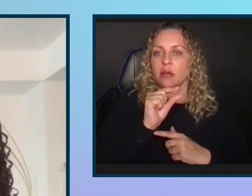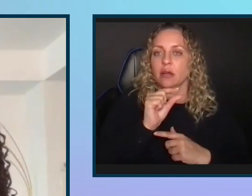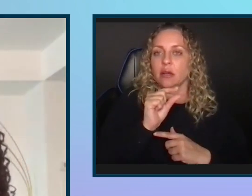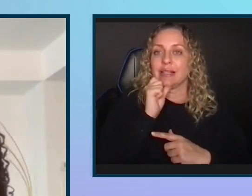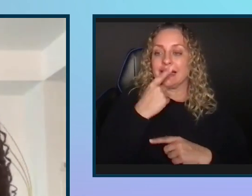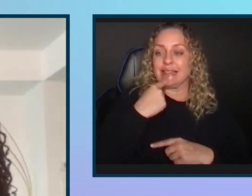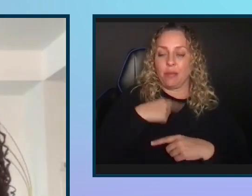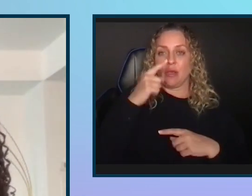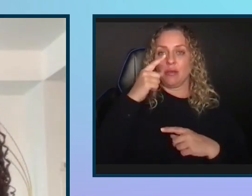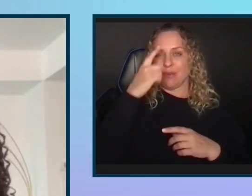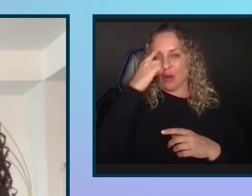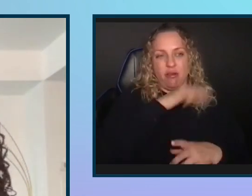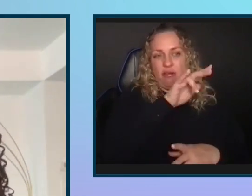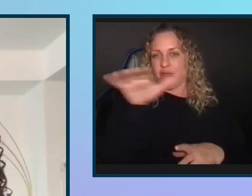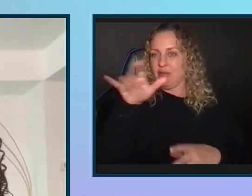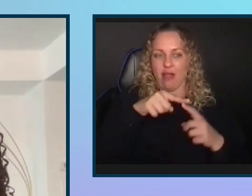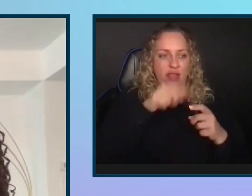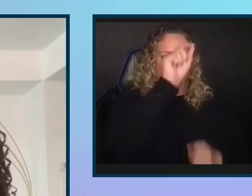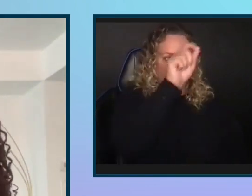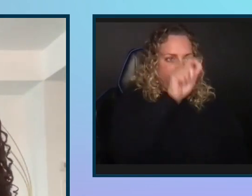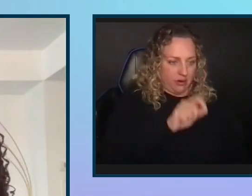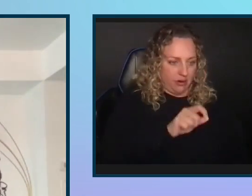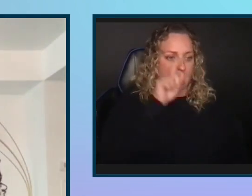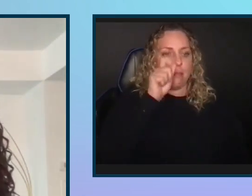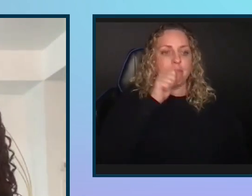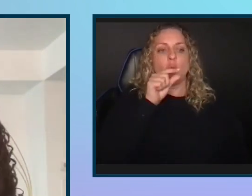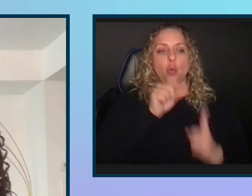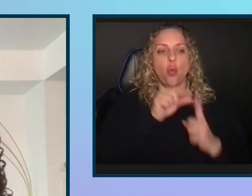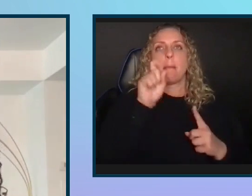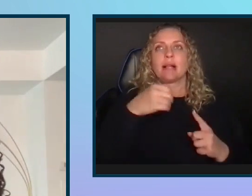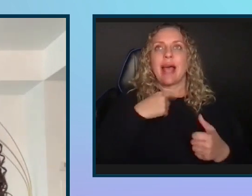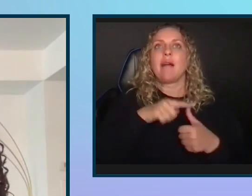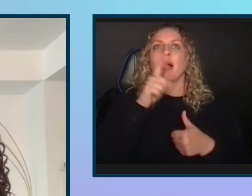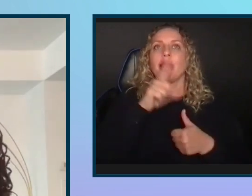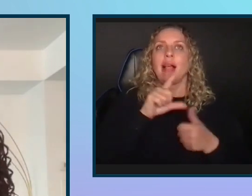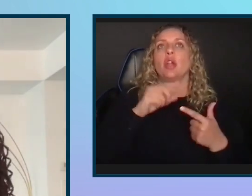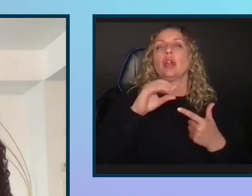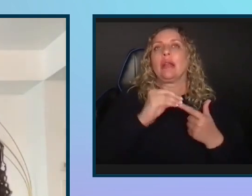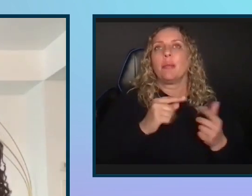why I don't fit that criteria, it's gonna be really difficult for me to parse through all their rules and figure it out myself.